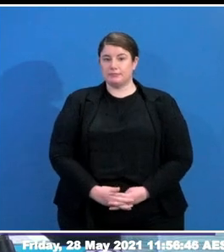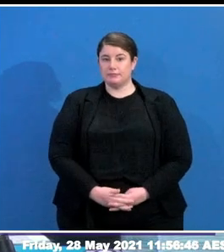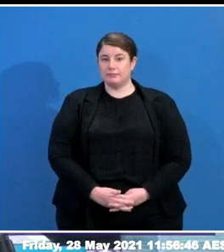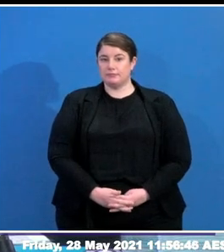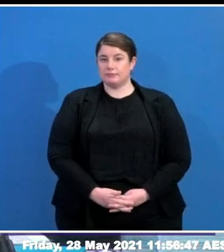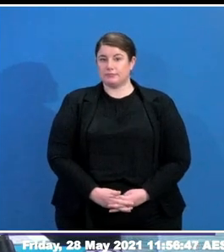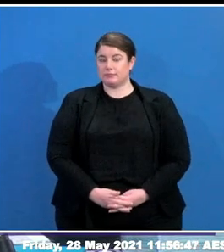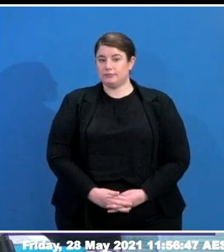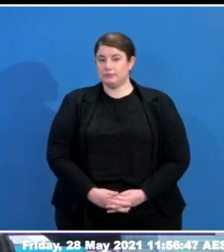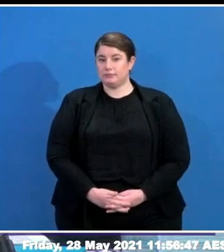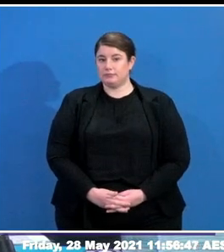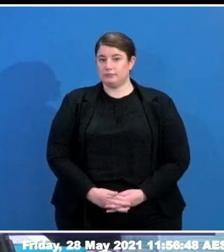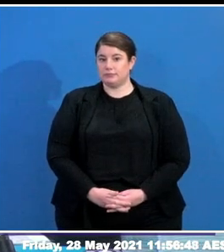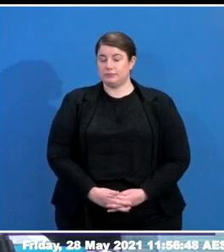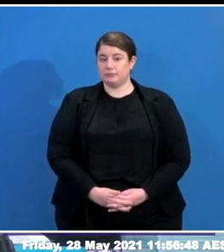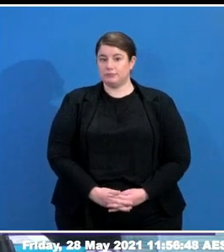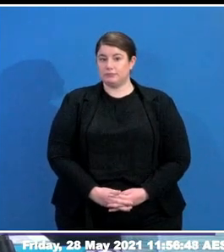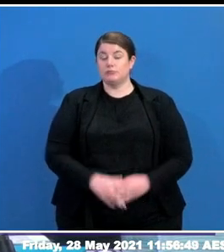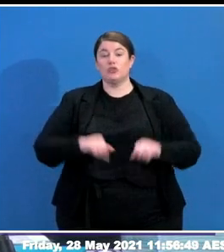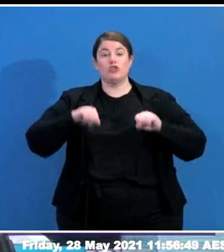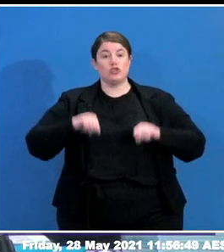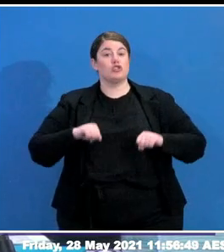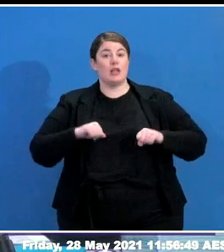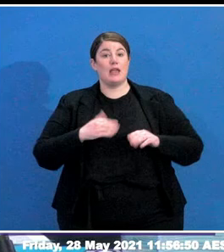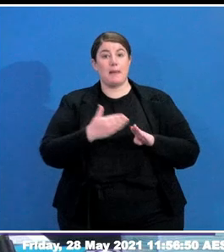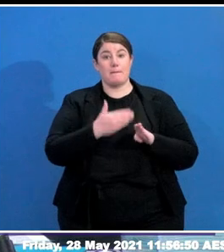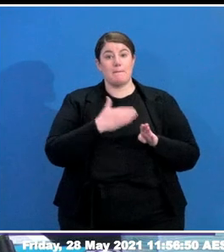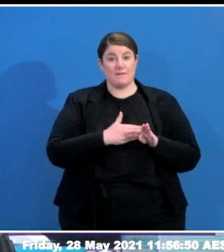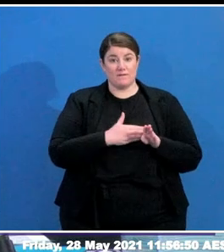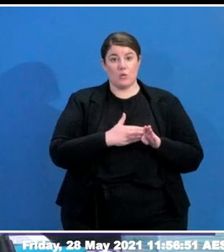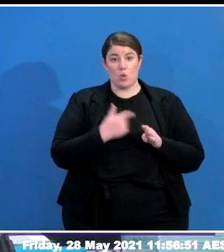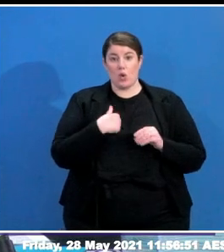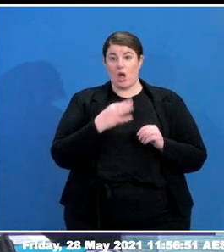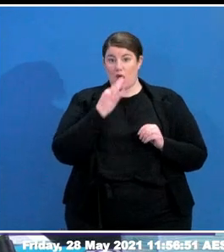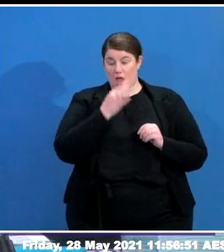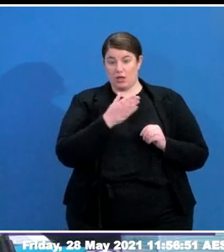Before I ask whether anybody other than Mr Duggan --- I will come to Mr Duggan